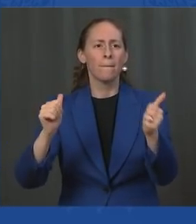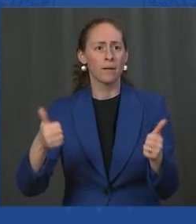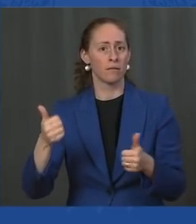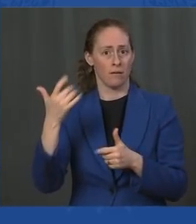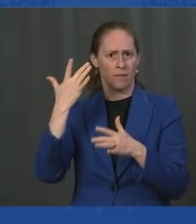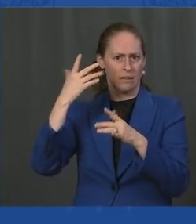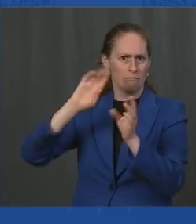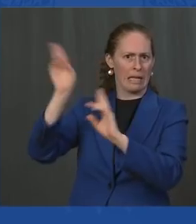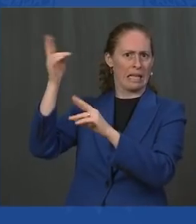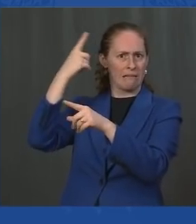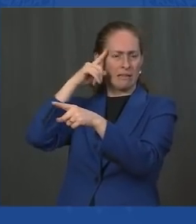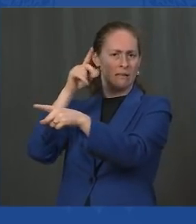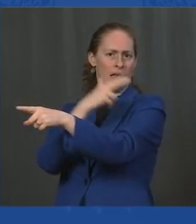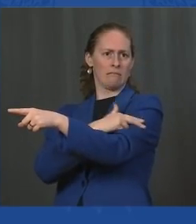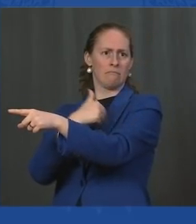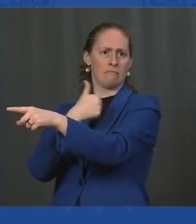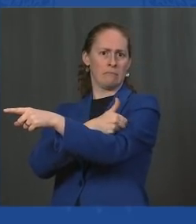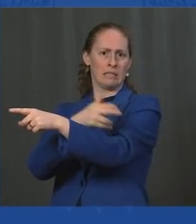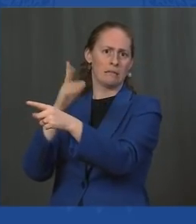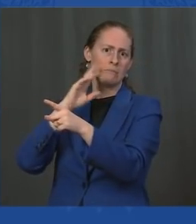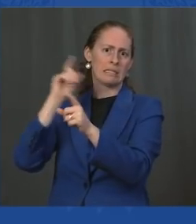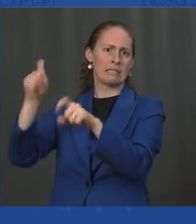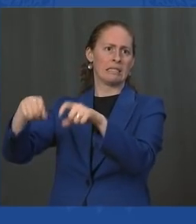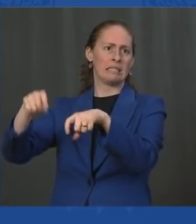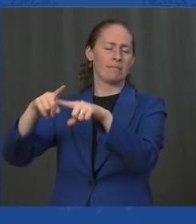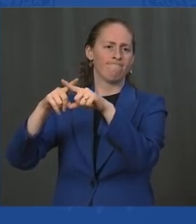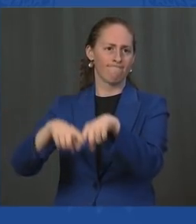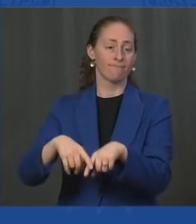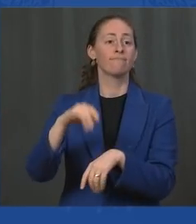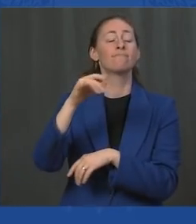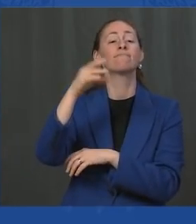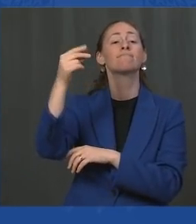The Department of Health and Human Services deployed 250 --